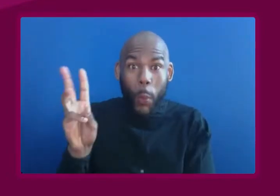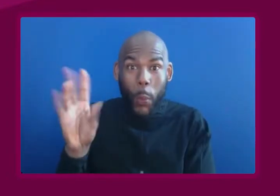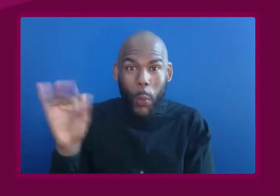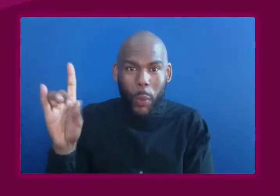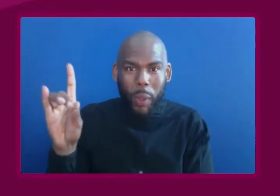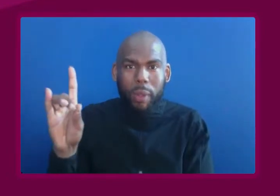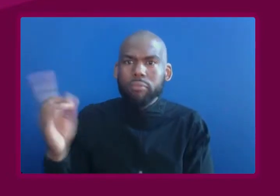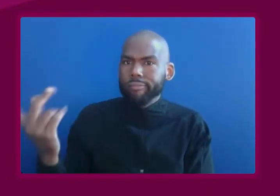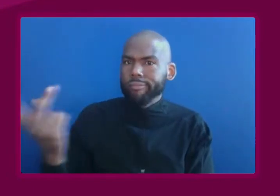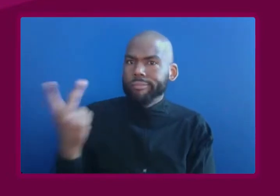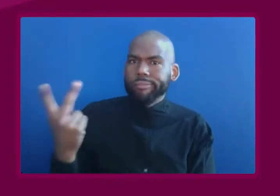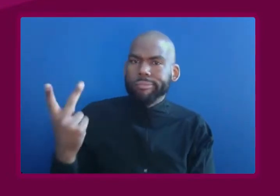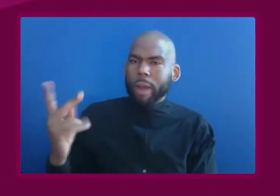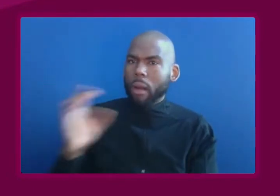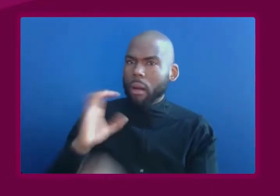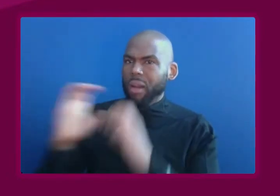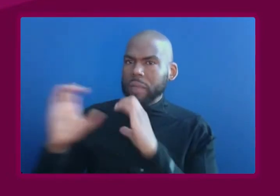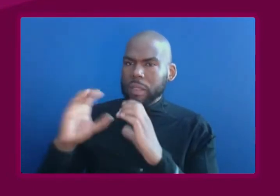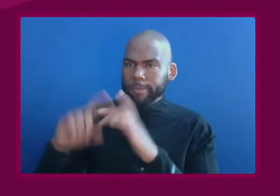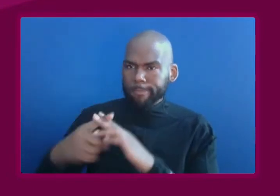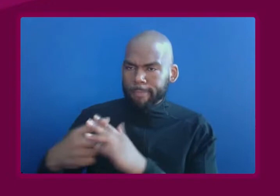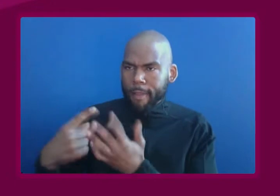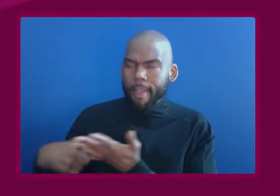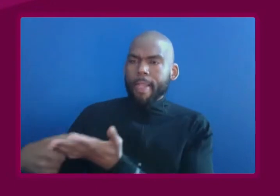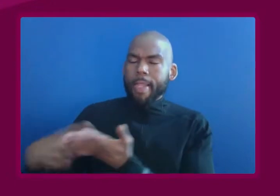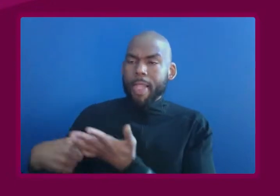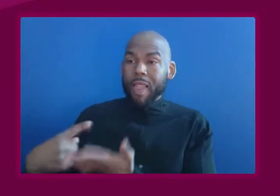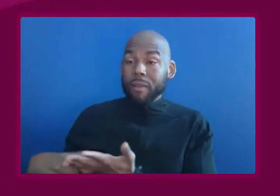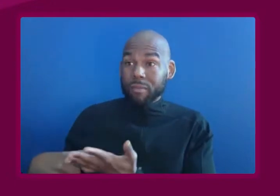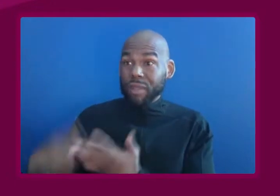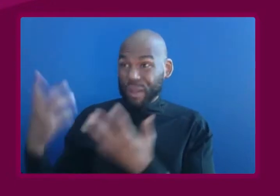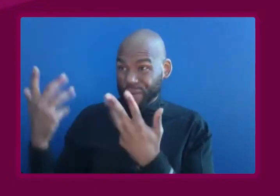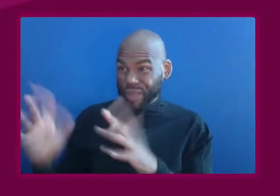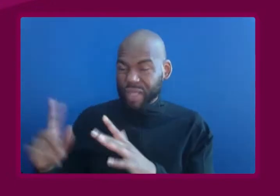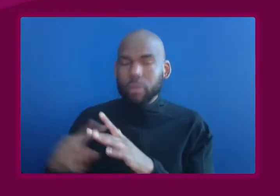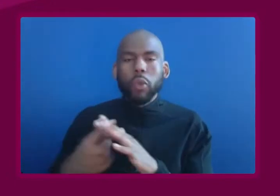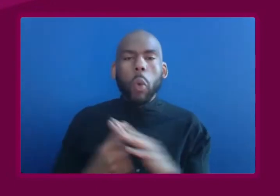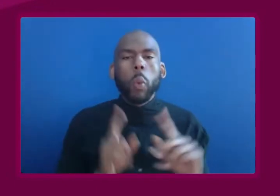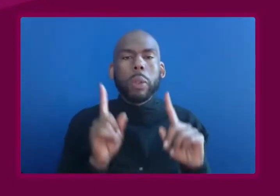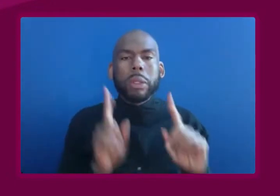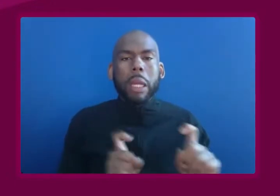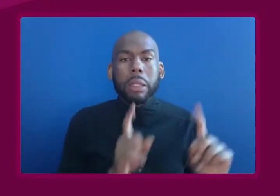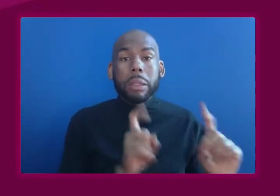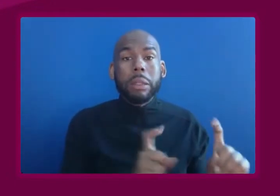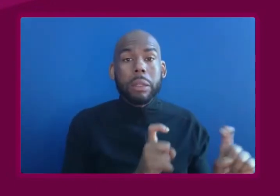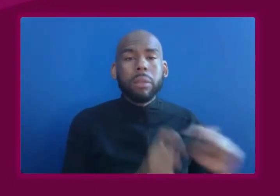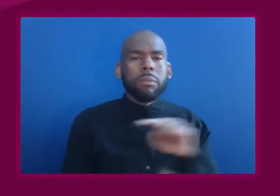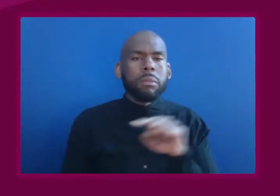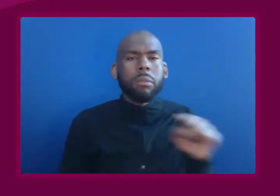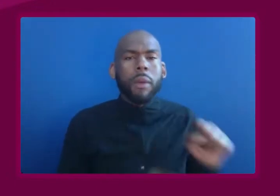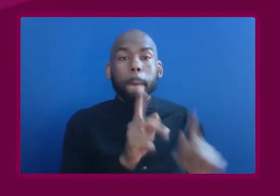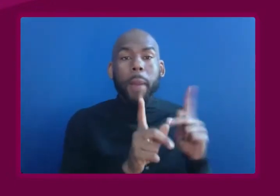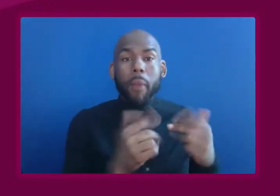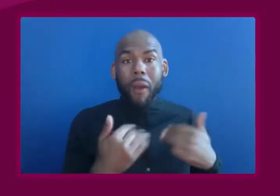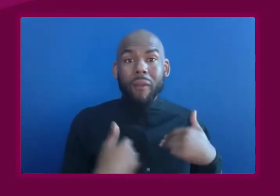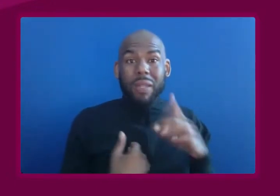We started those conversations and then we began testing with people that had disabilities,